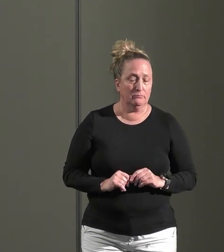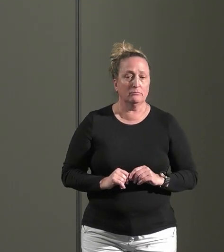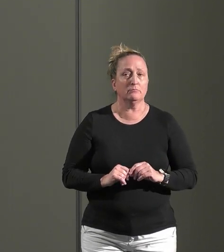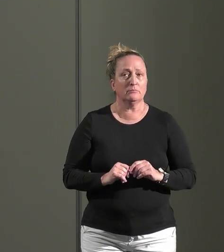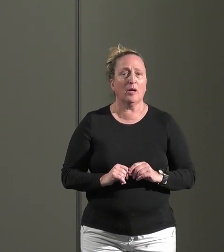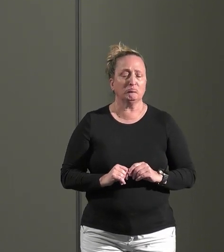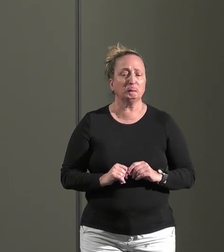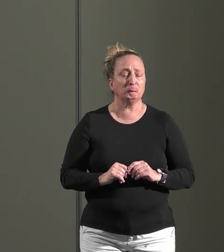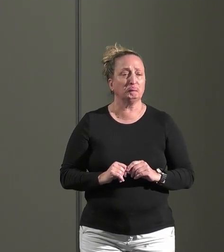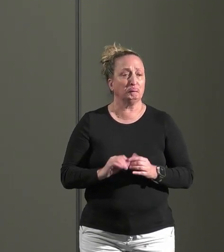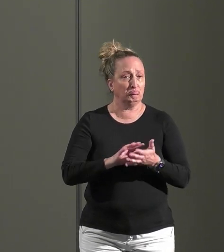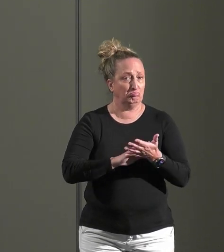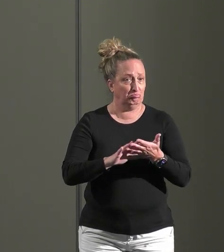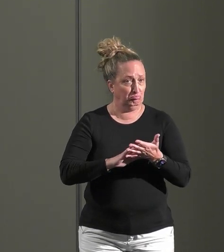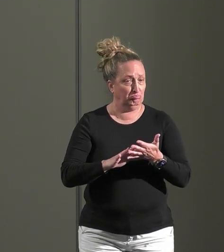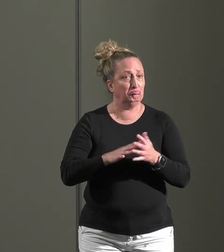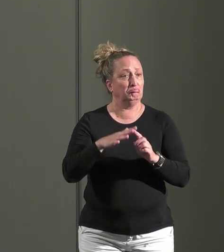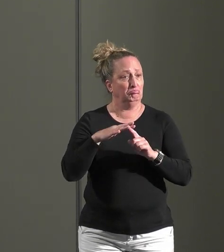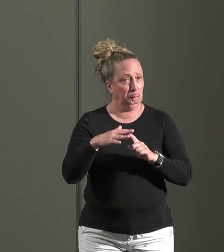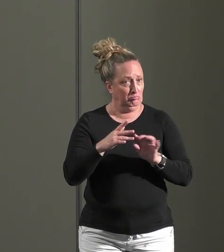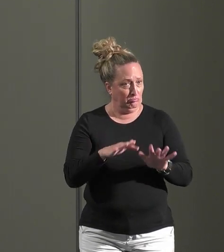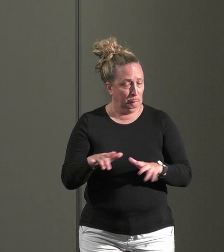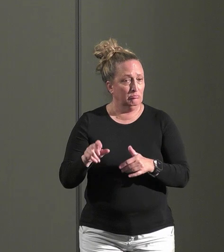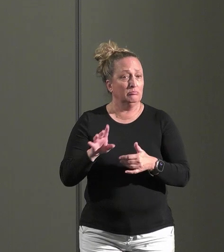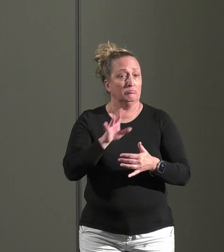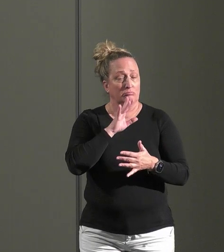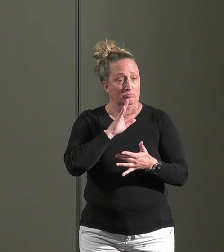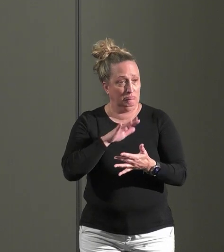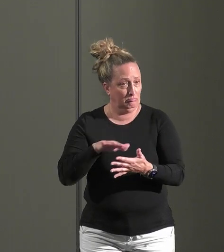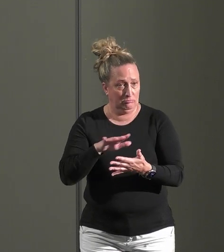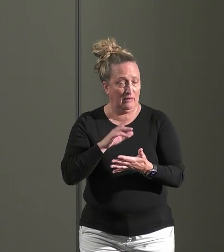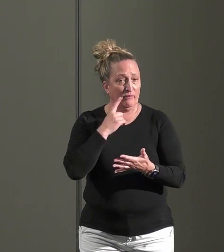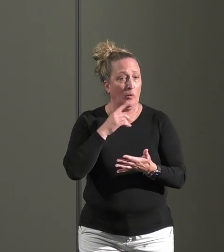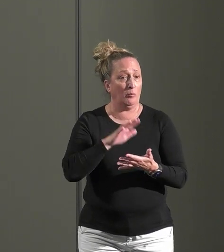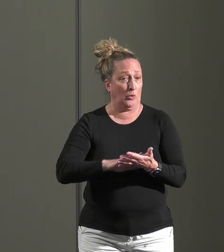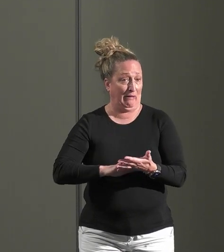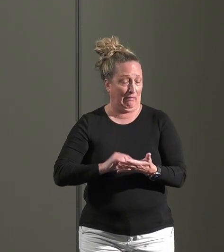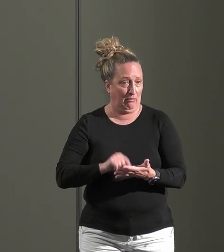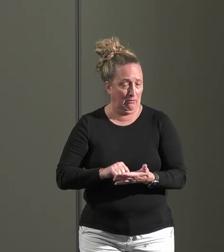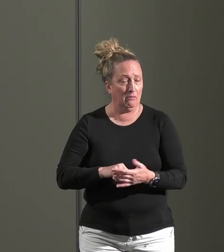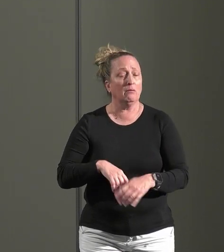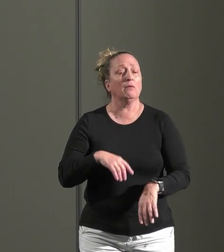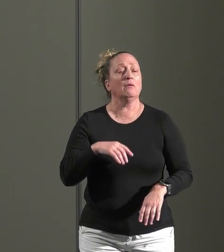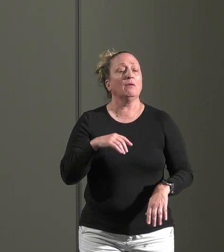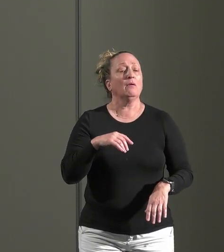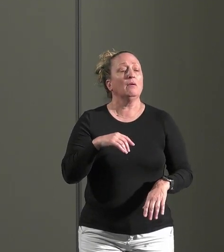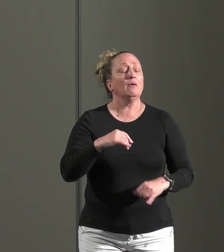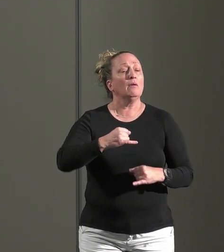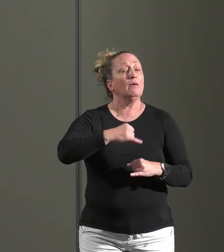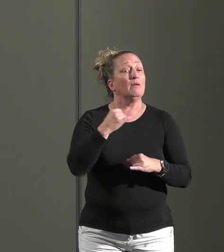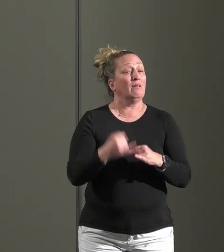screen reader go for context and speech output and Braille output, there is last step in the